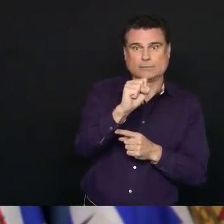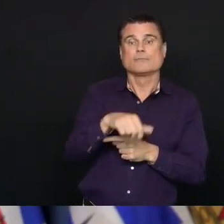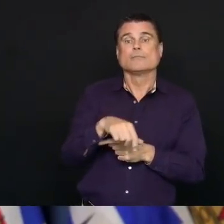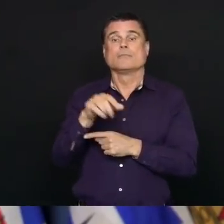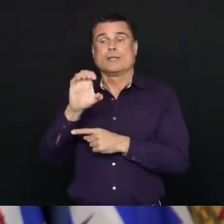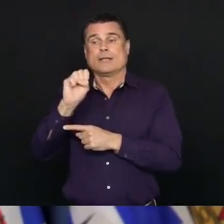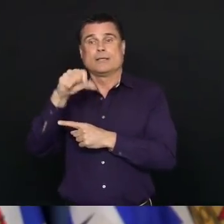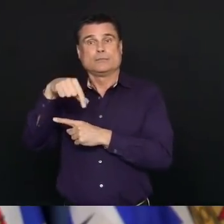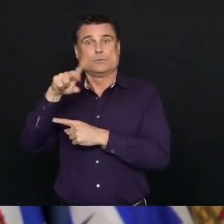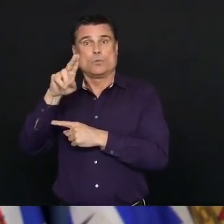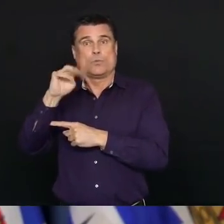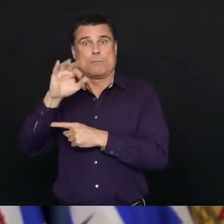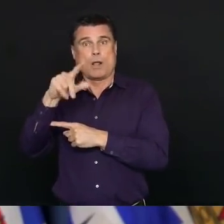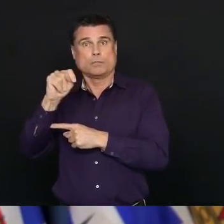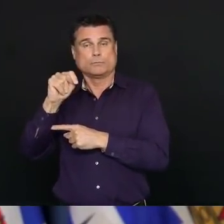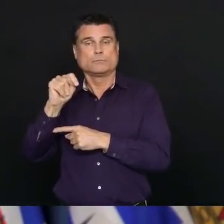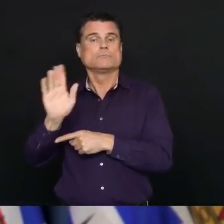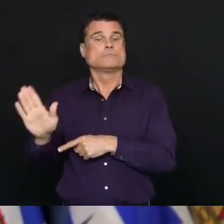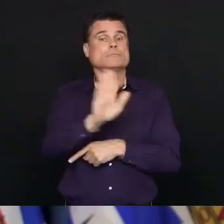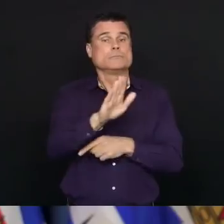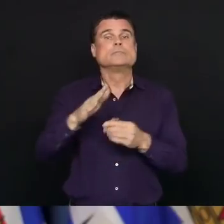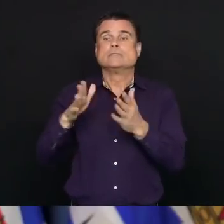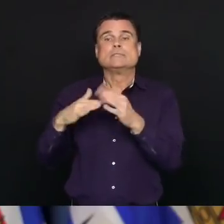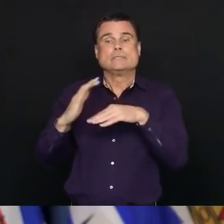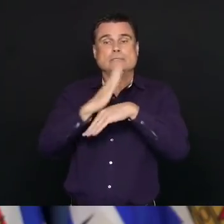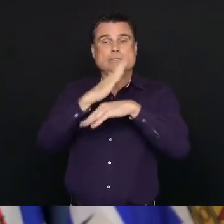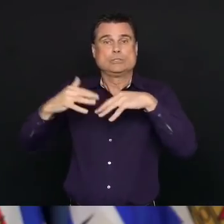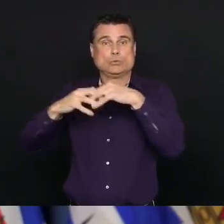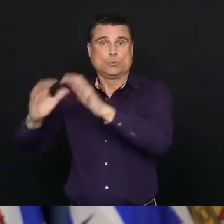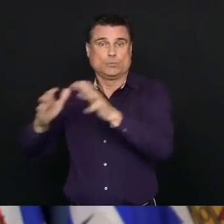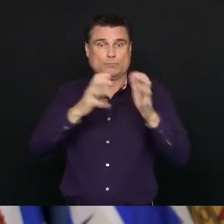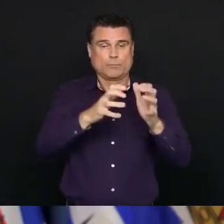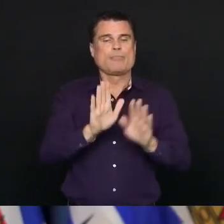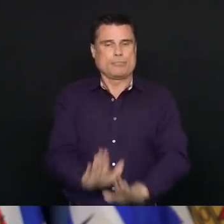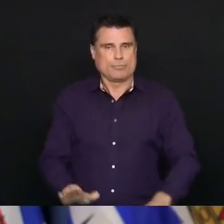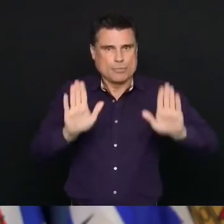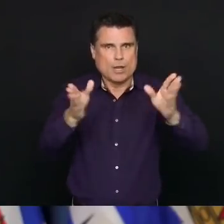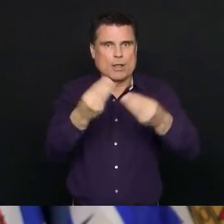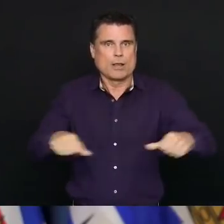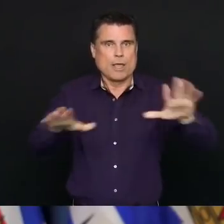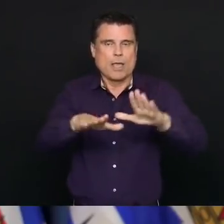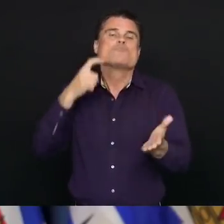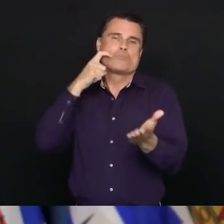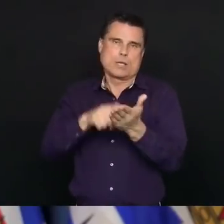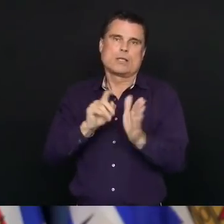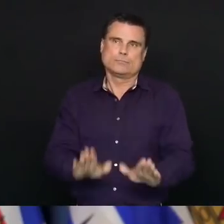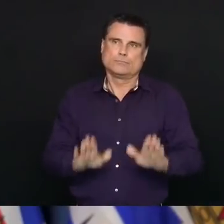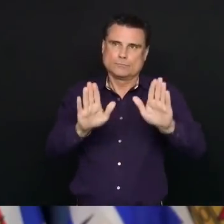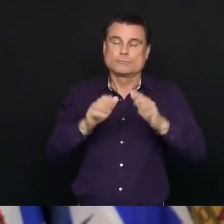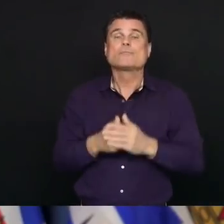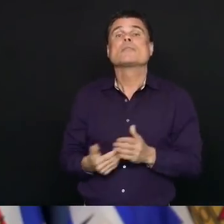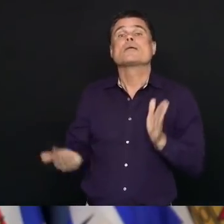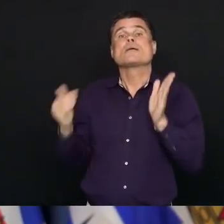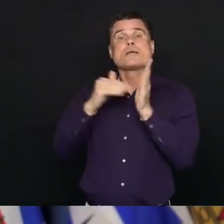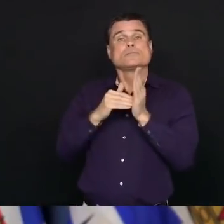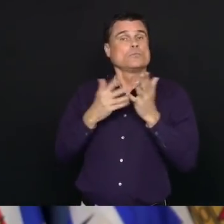every day when we announce and Doctor Henry announces an increase in the number of